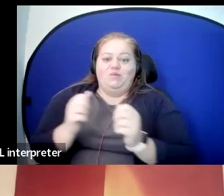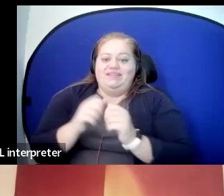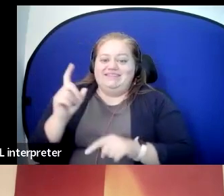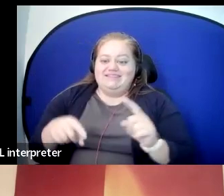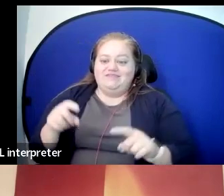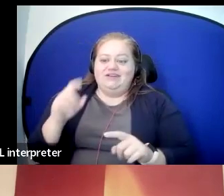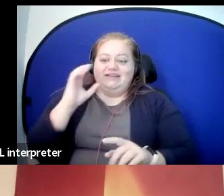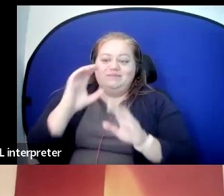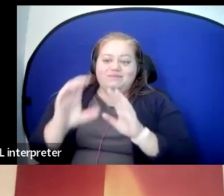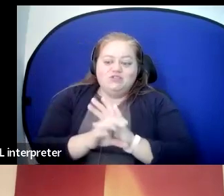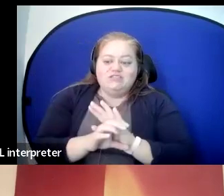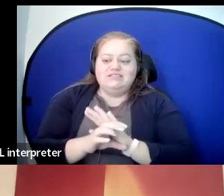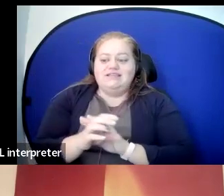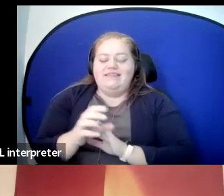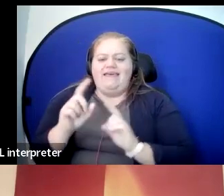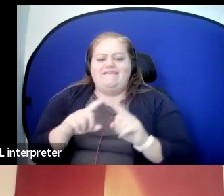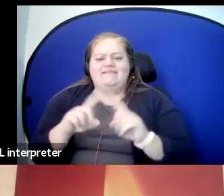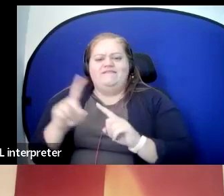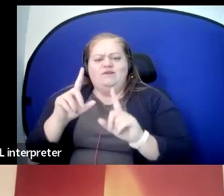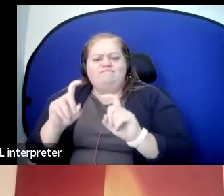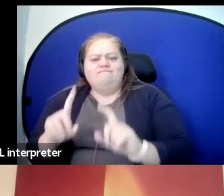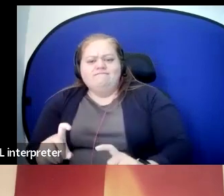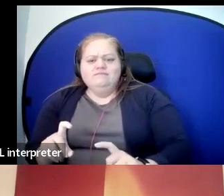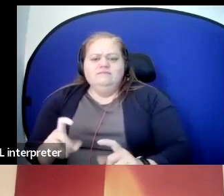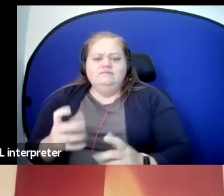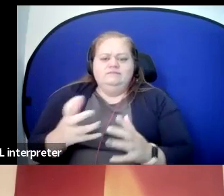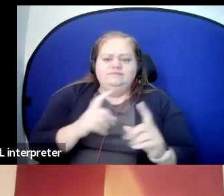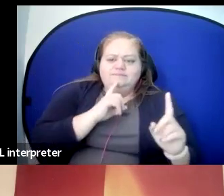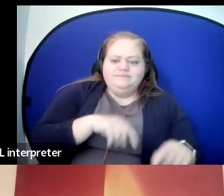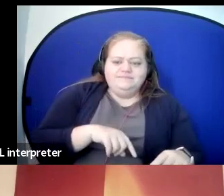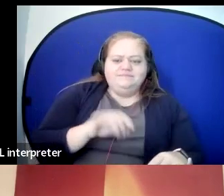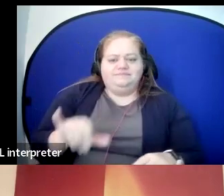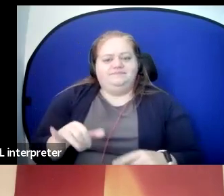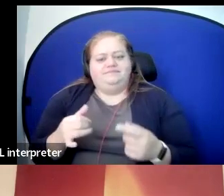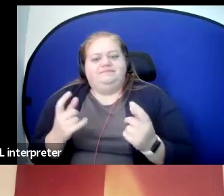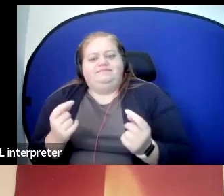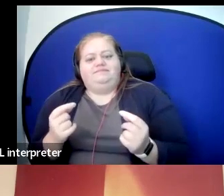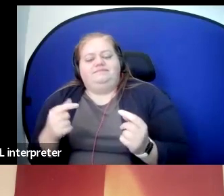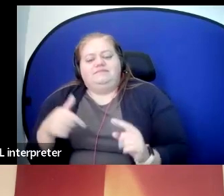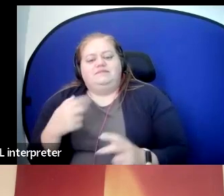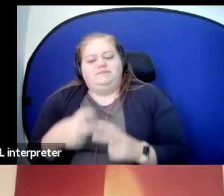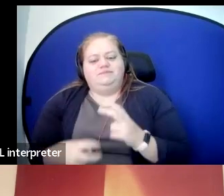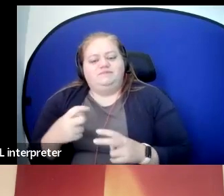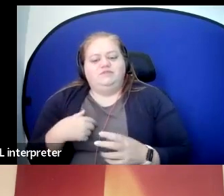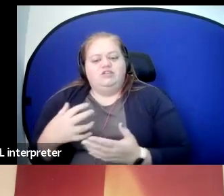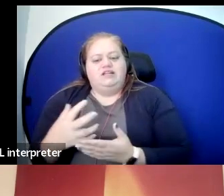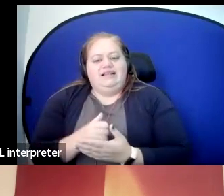They're asking different kinds of questions. So that's how we're tackling this problem. We are collecting data.